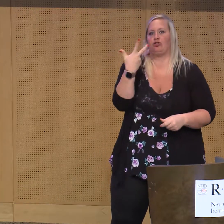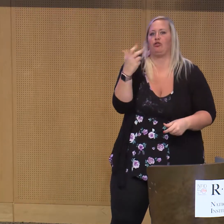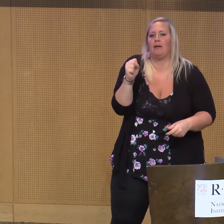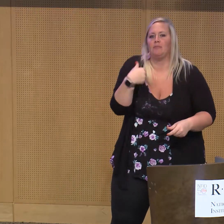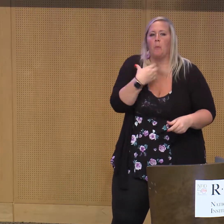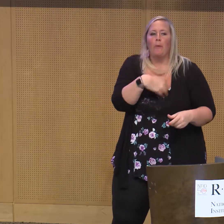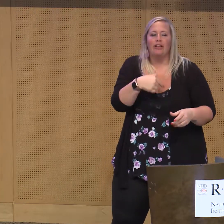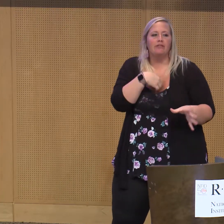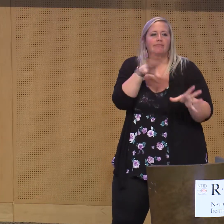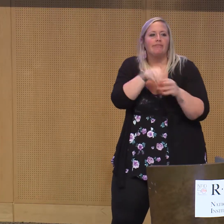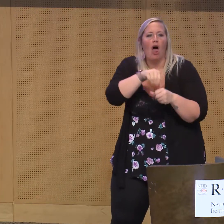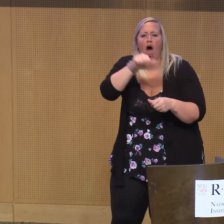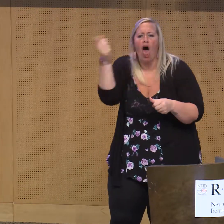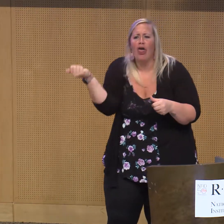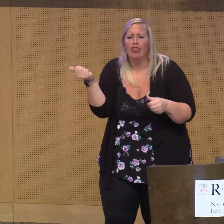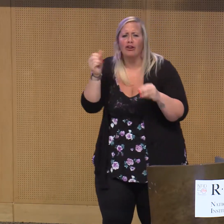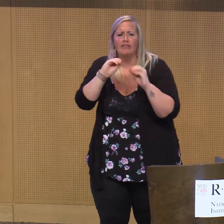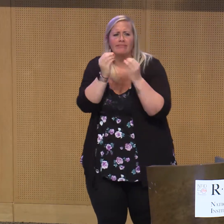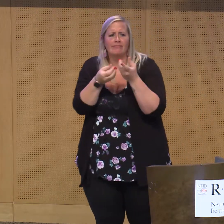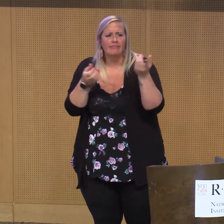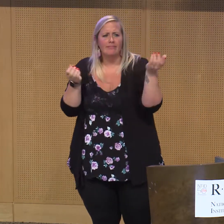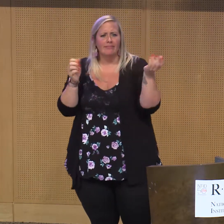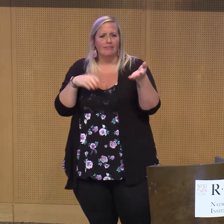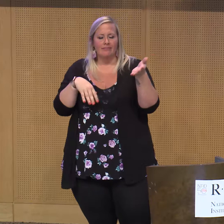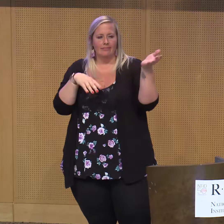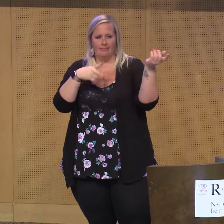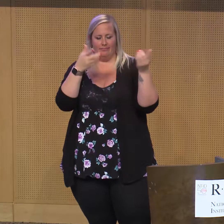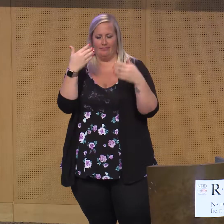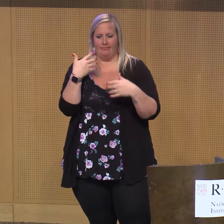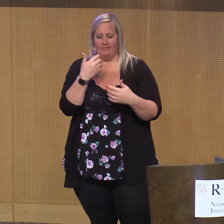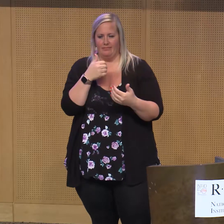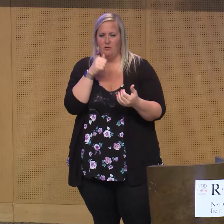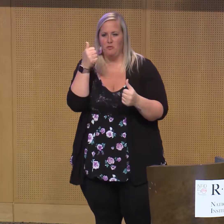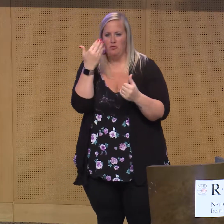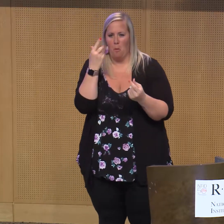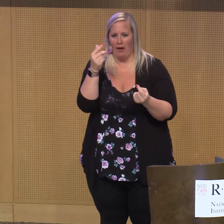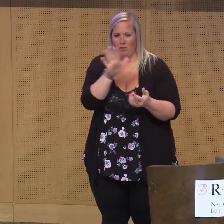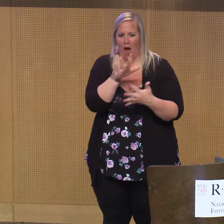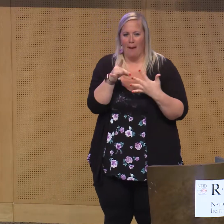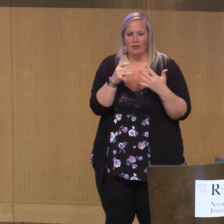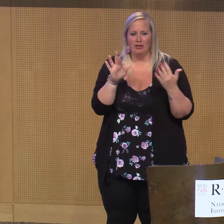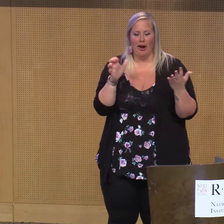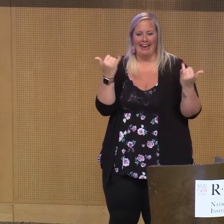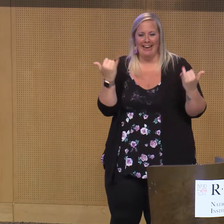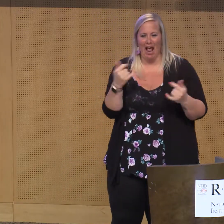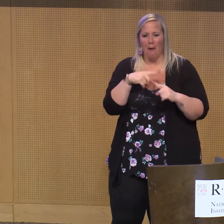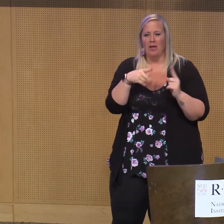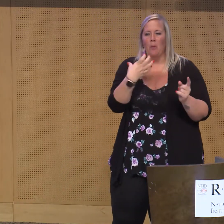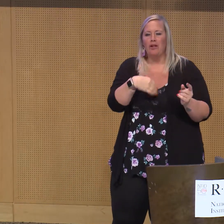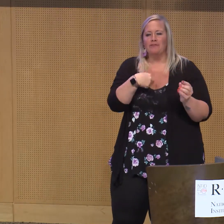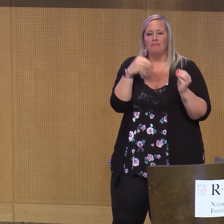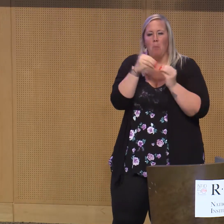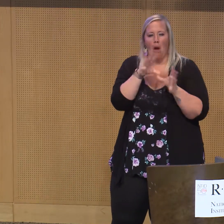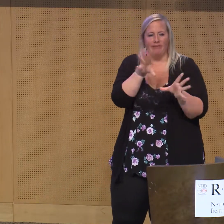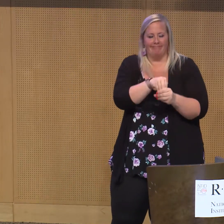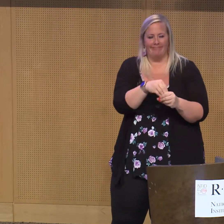is that I wasn't involved beyond Tri Sigma. I wish that I had done other activities on campus. I don't know what your options are now,